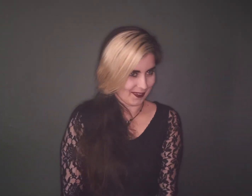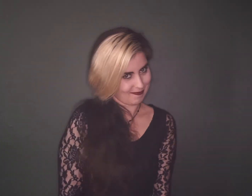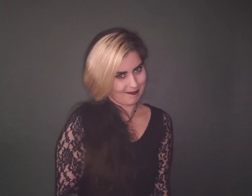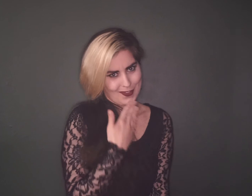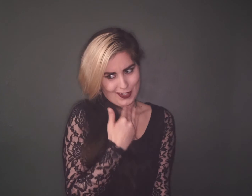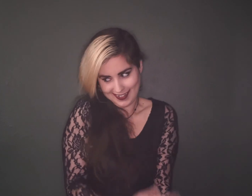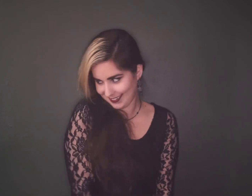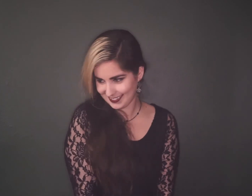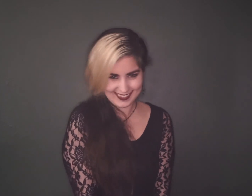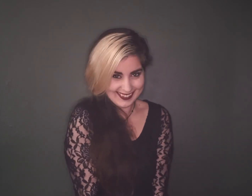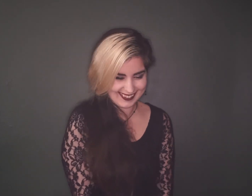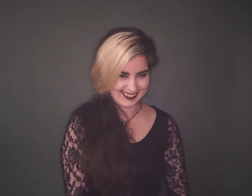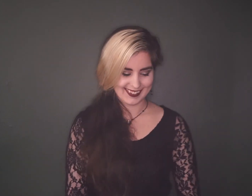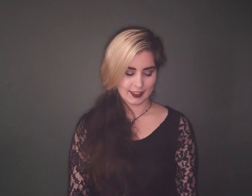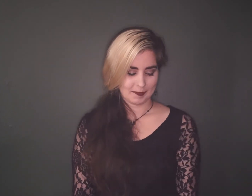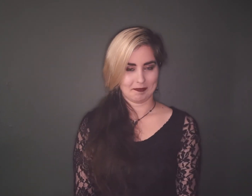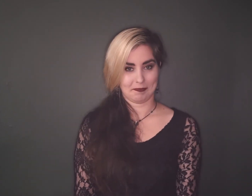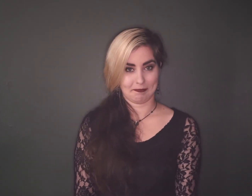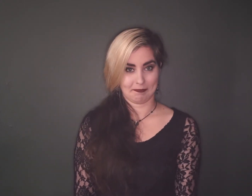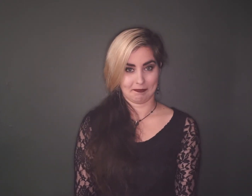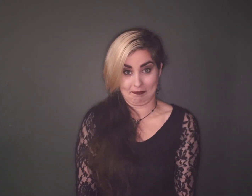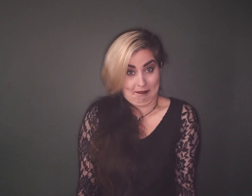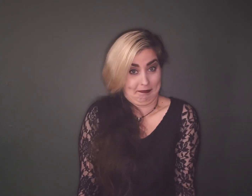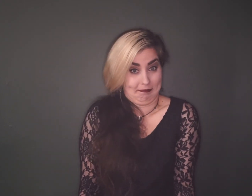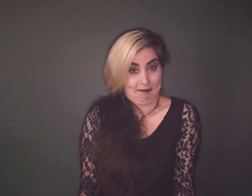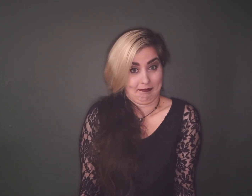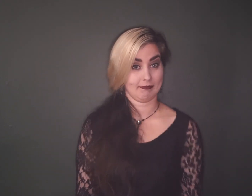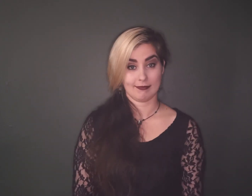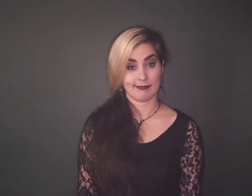Awe shucks sugah! Yeah... I got nothing.